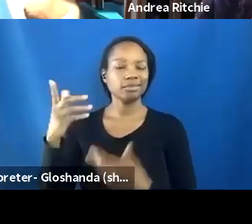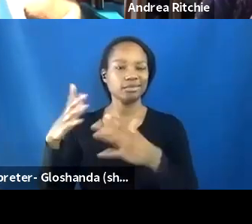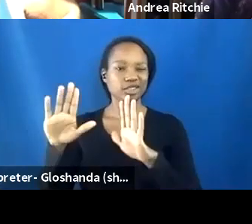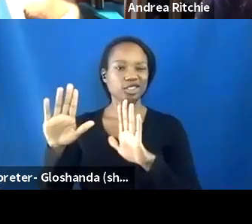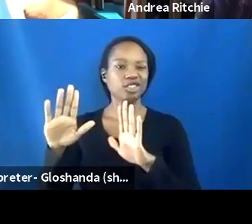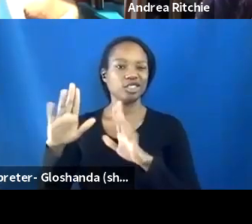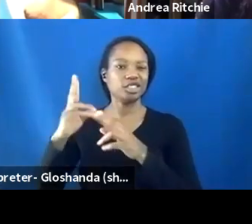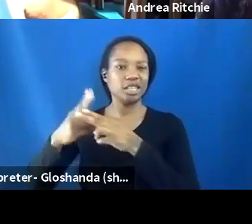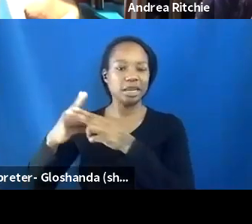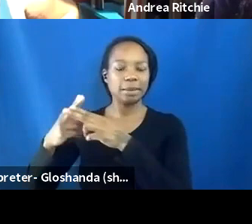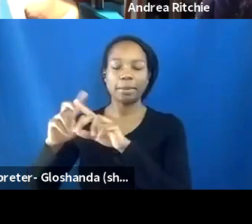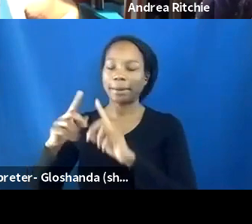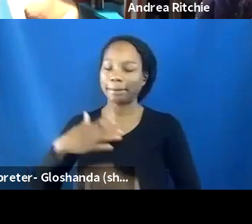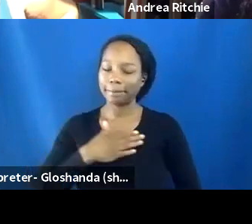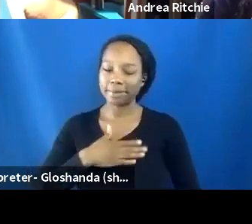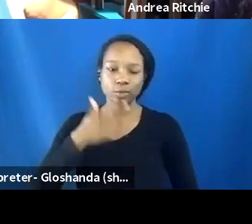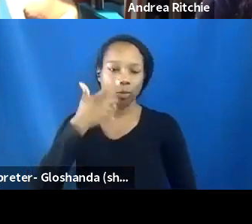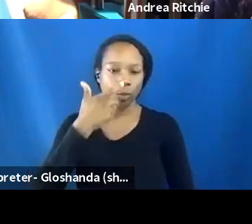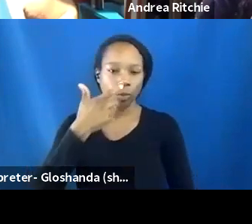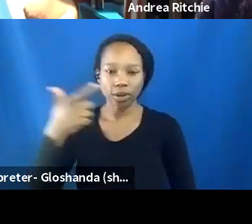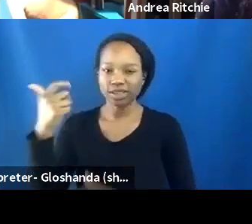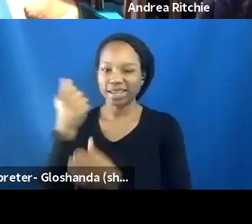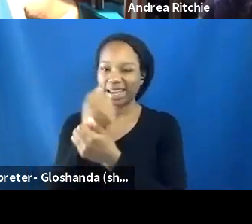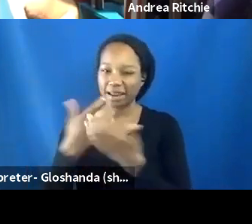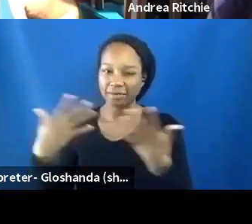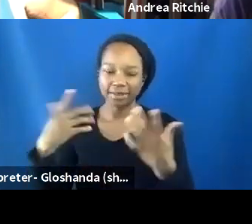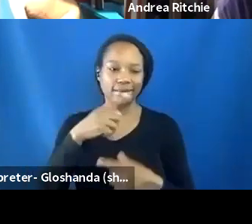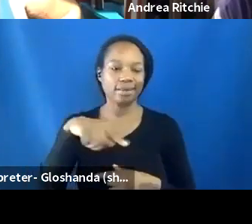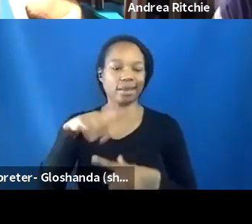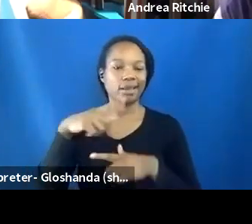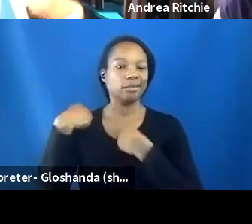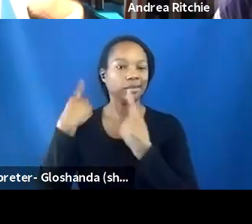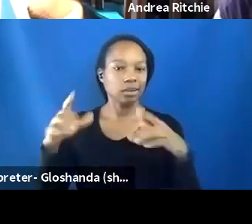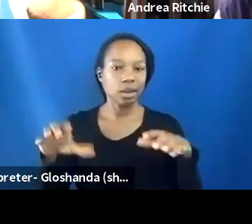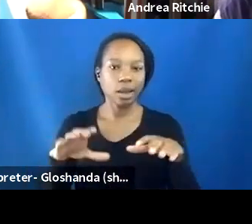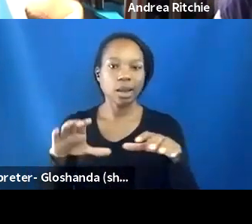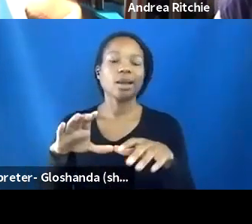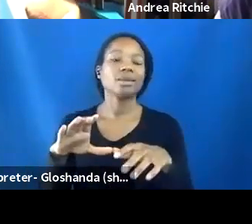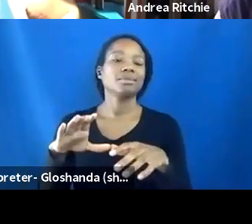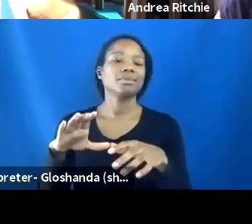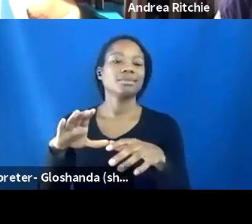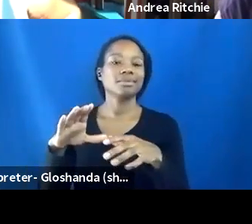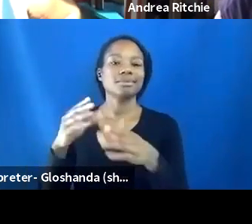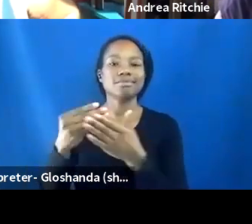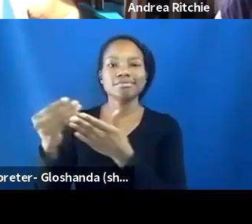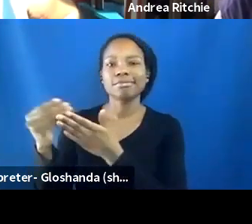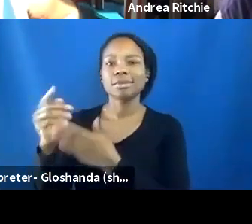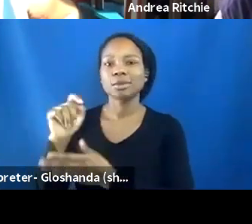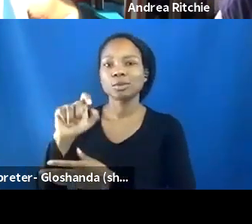Please get their toolkits, their curriculum is phenomenal. Please give them your money.